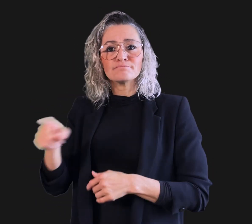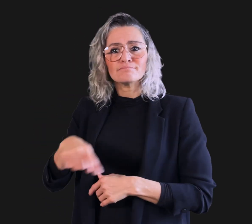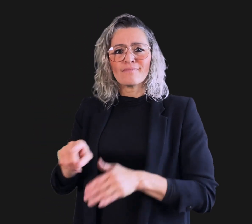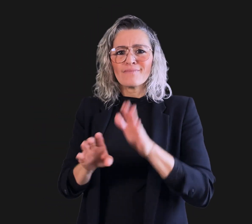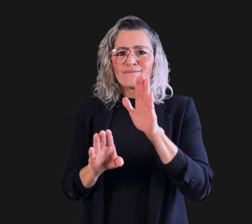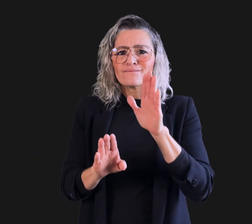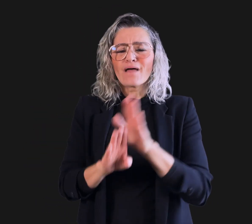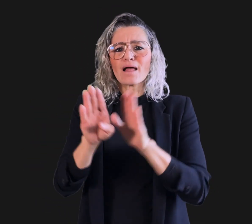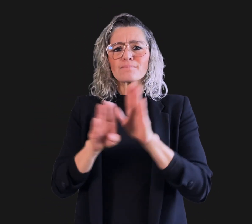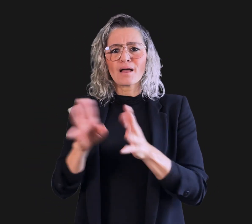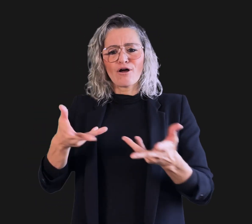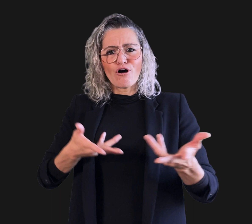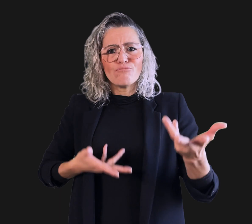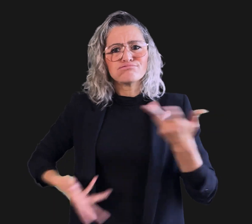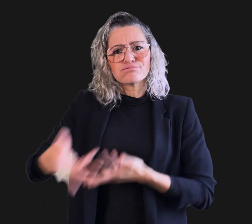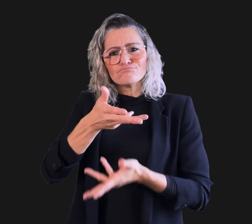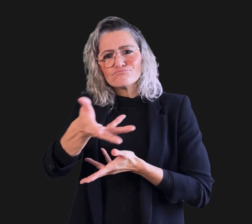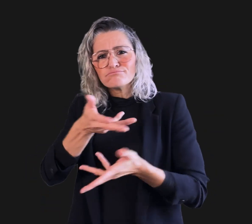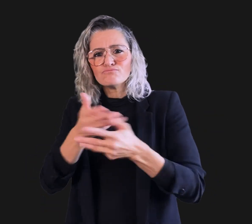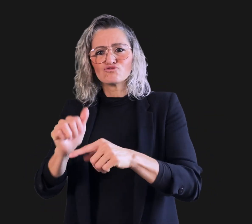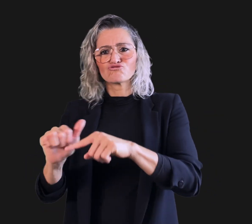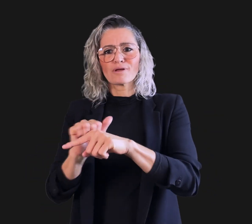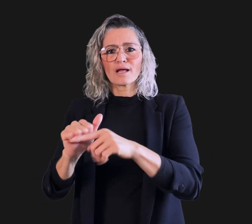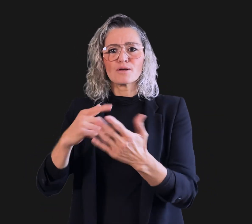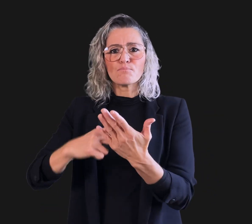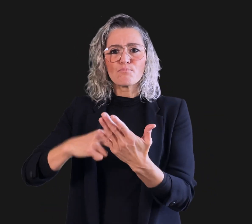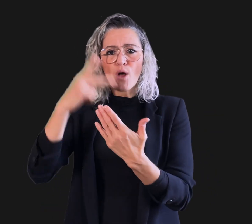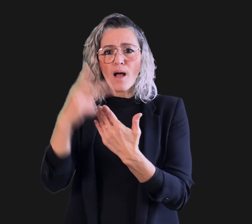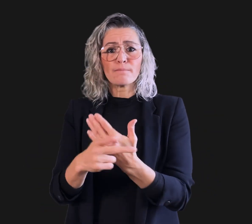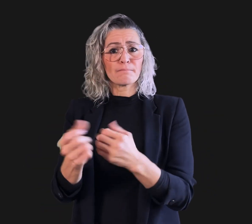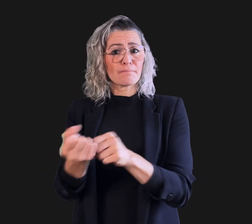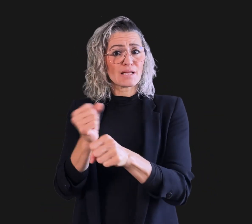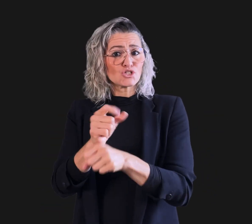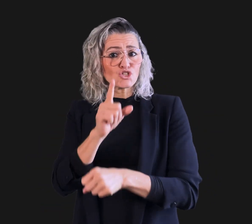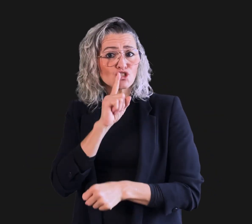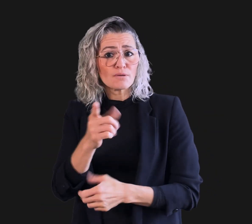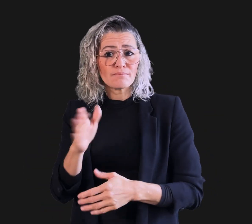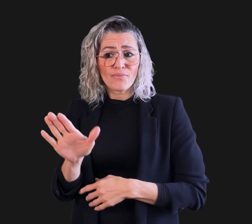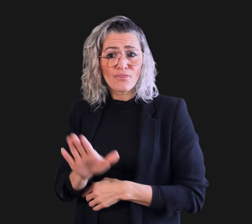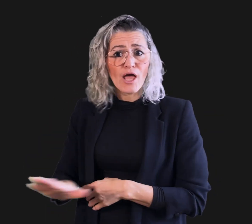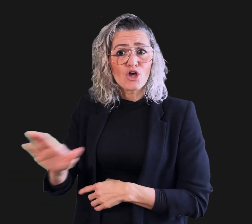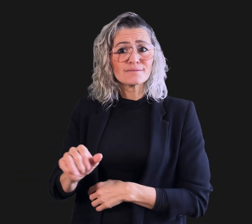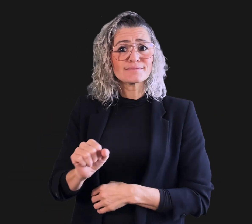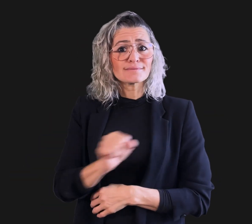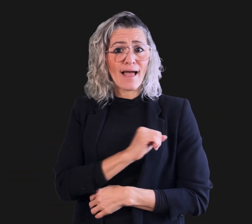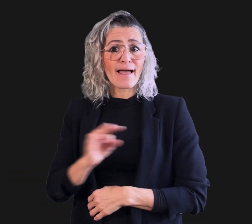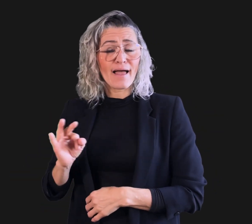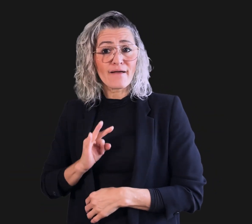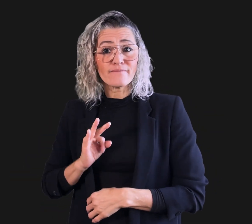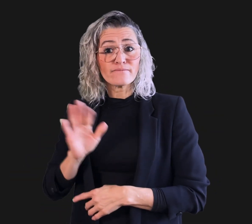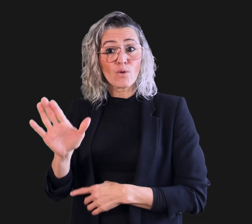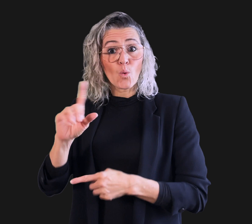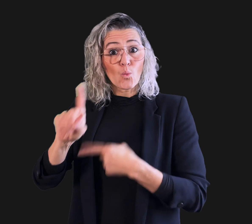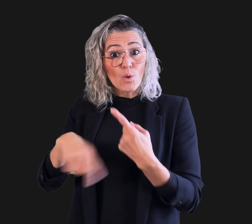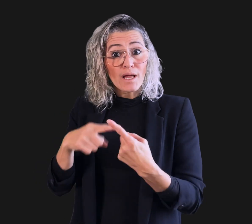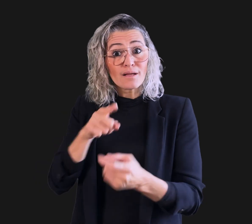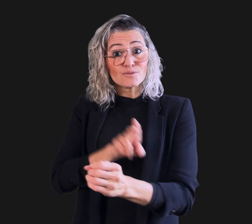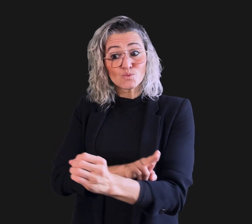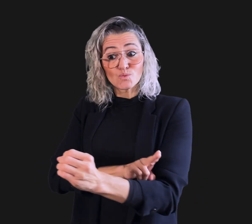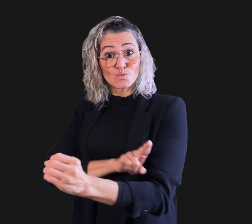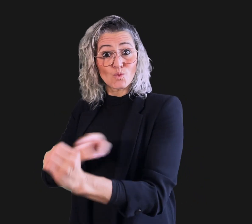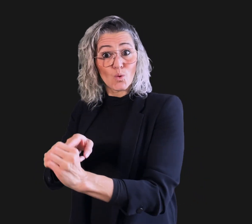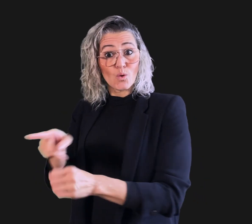They are developing an interactive training program to ensure their staff involved in